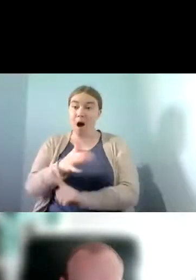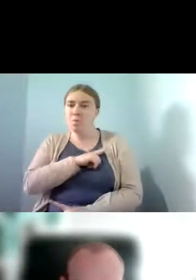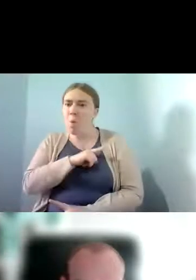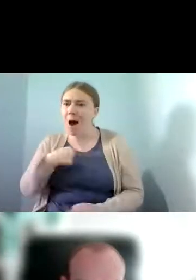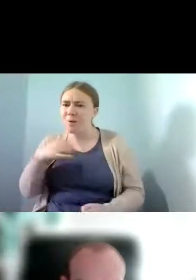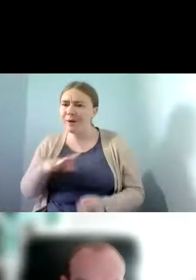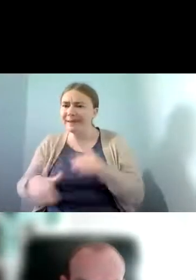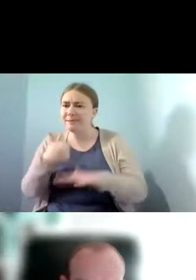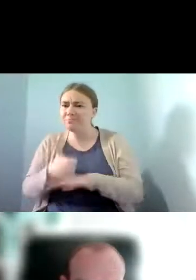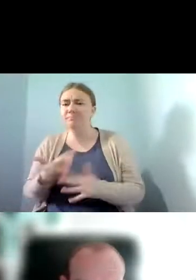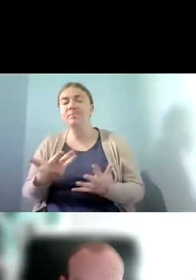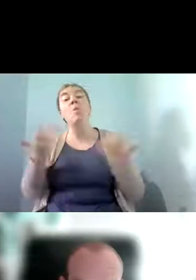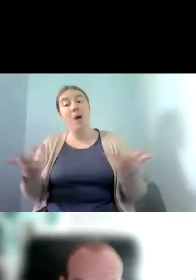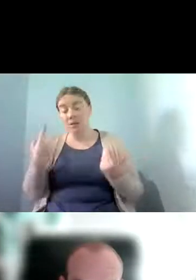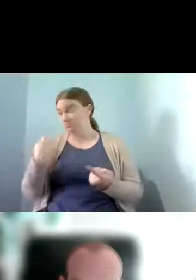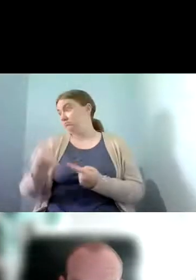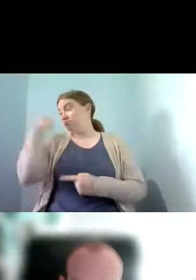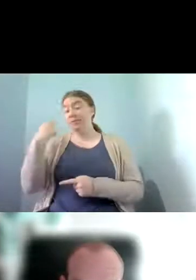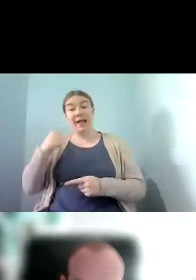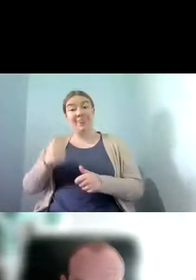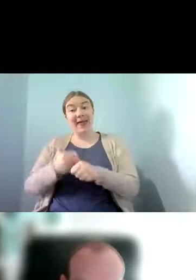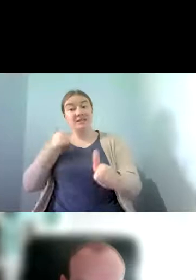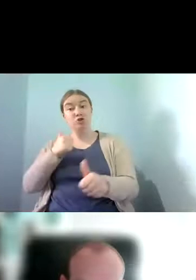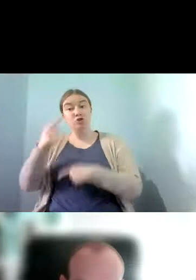during the industrial revolution the river severn became very important for carrying